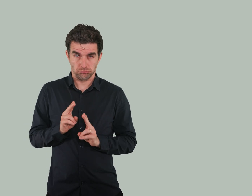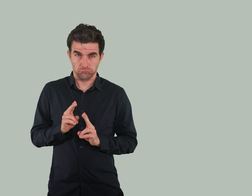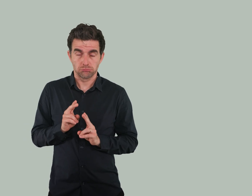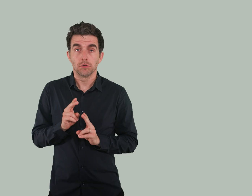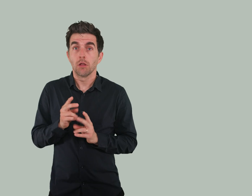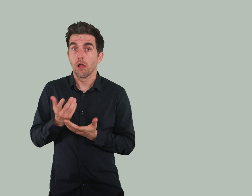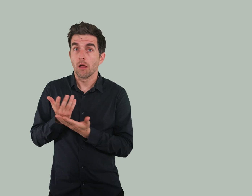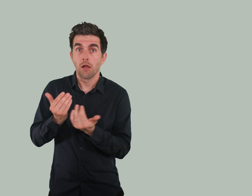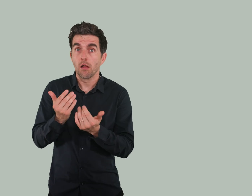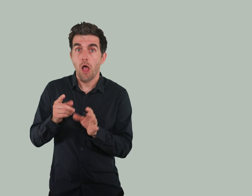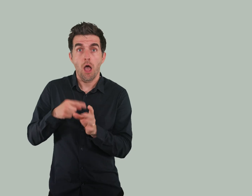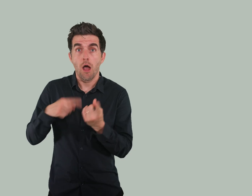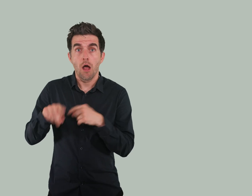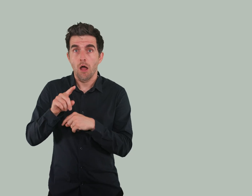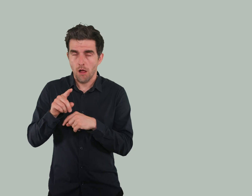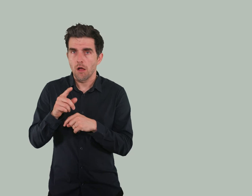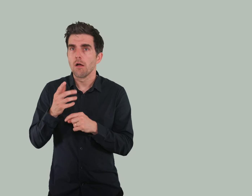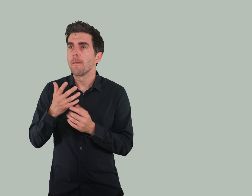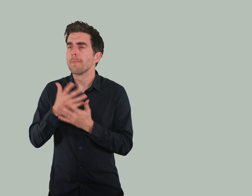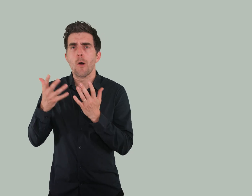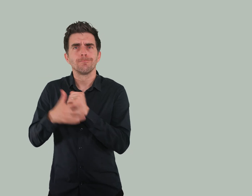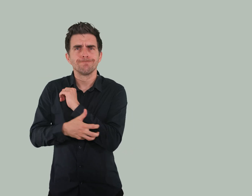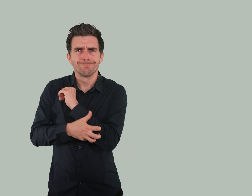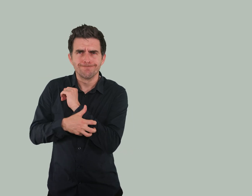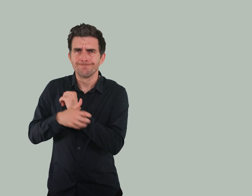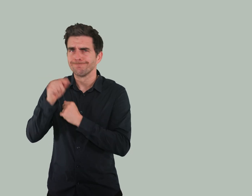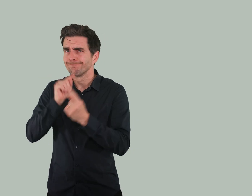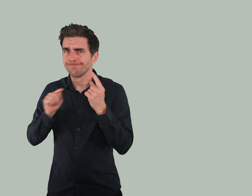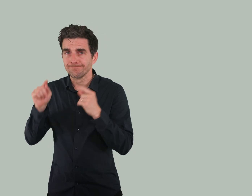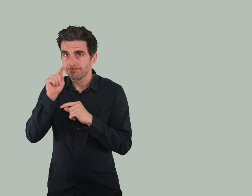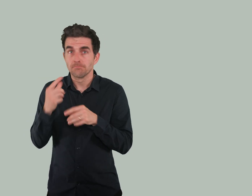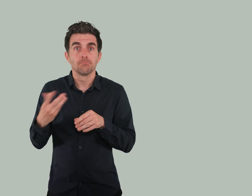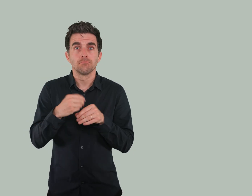Participation among young people from the most deprived areas